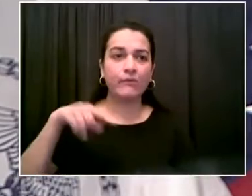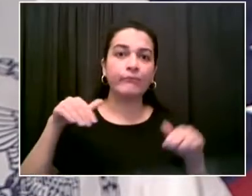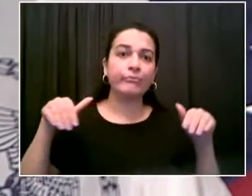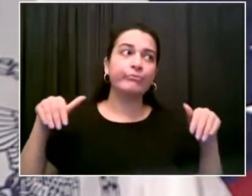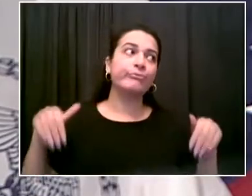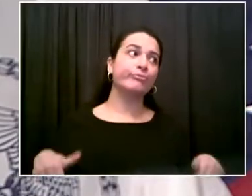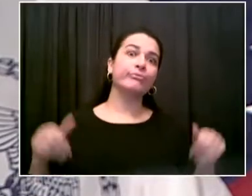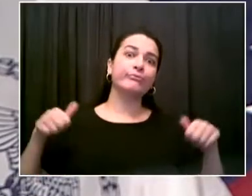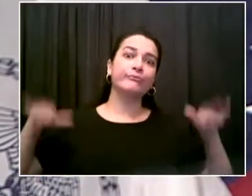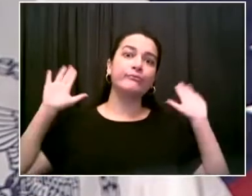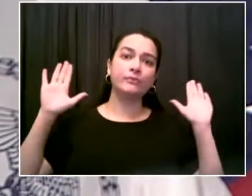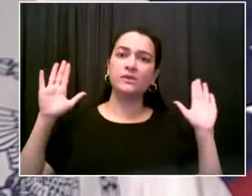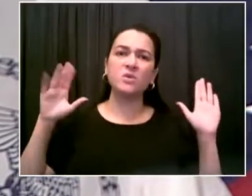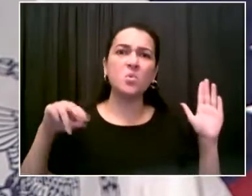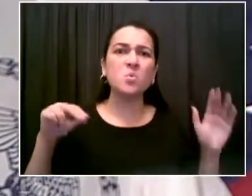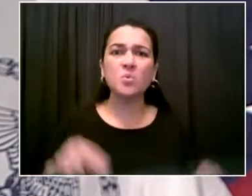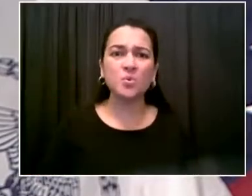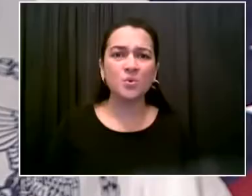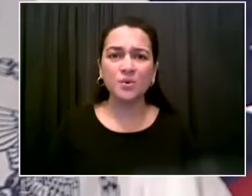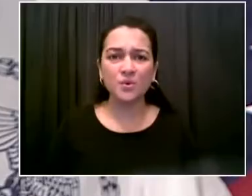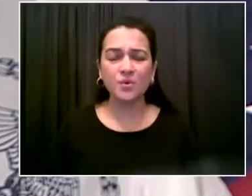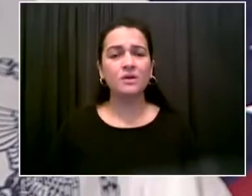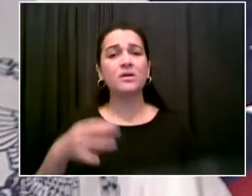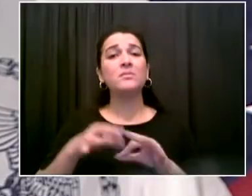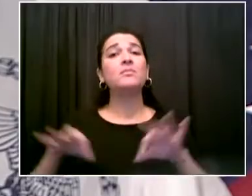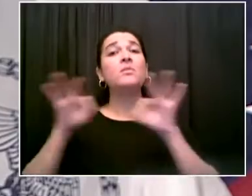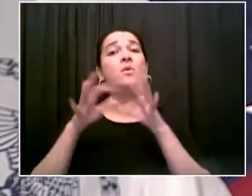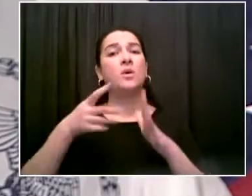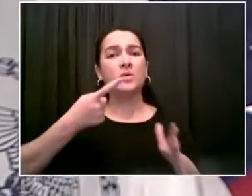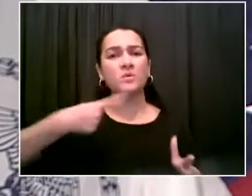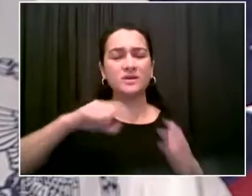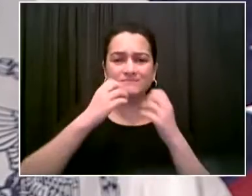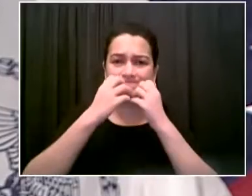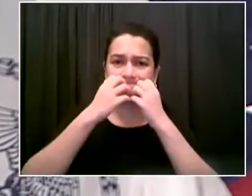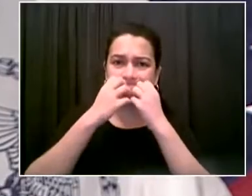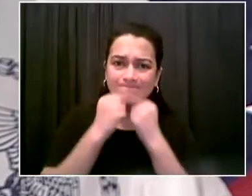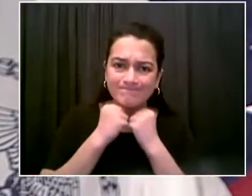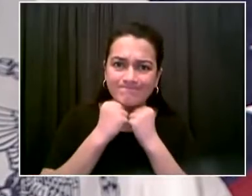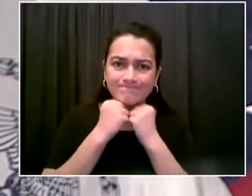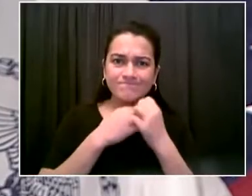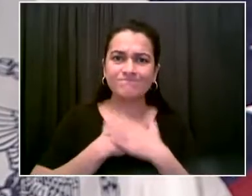MANY PEOPLE FELT LAID BARE, THE SENSOR IDEALS HAVE BEEN VIOLATED OR MAYE BWEREN'T EVEN TRUE, THE ANSWER TO THAT IS TO DOUBLE